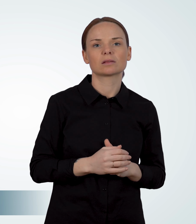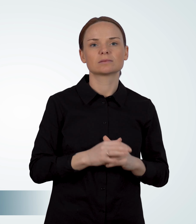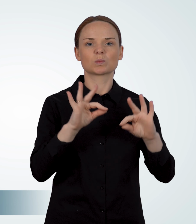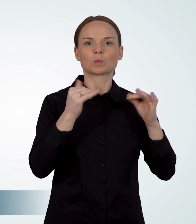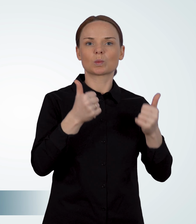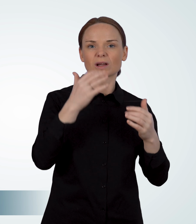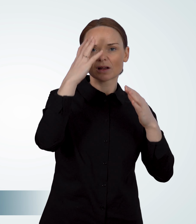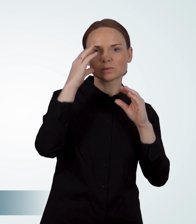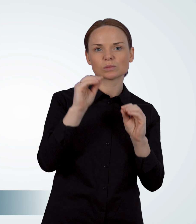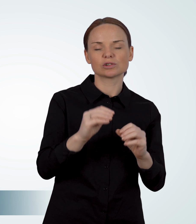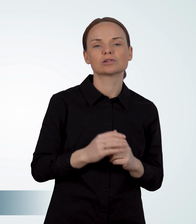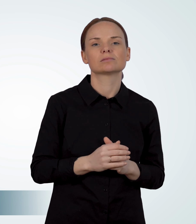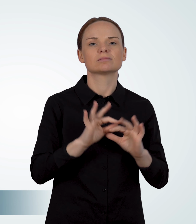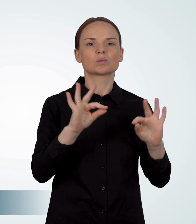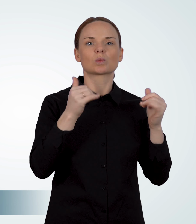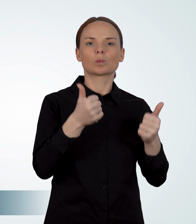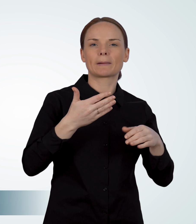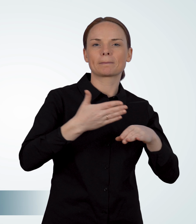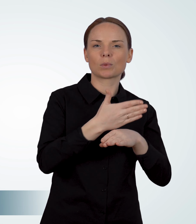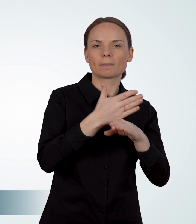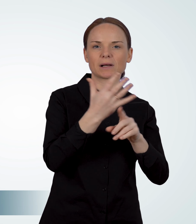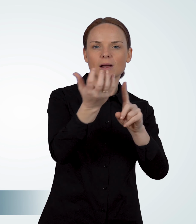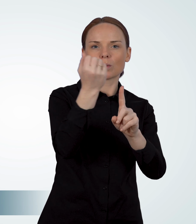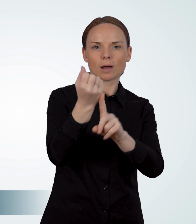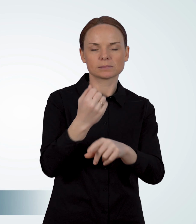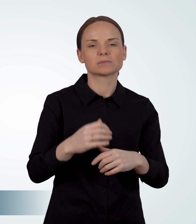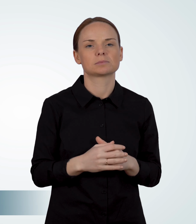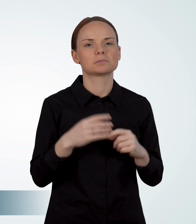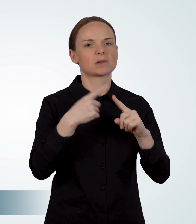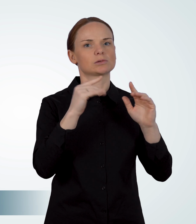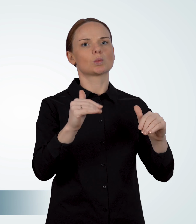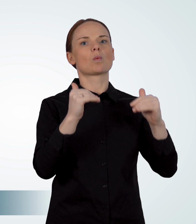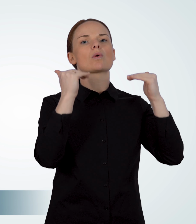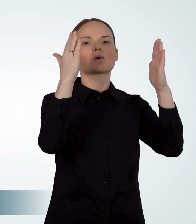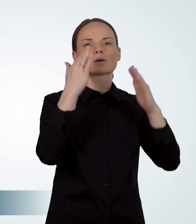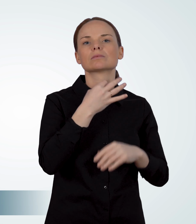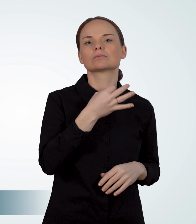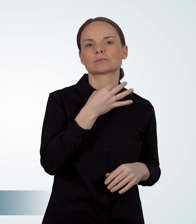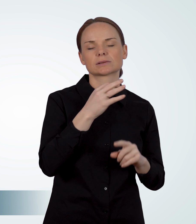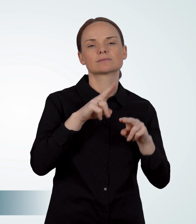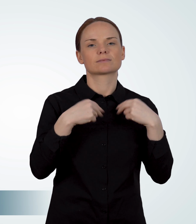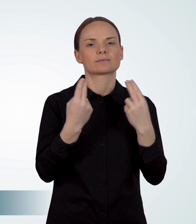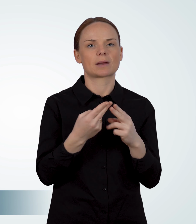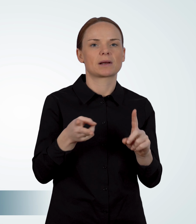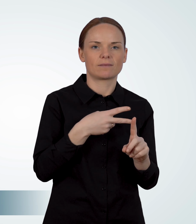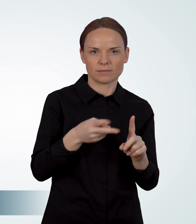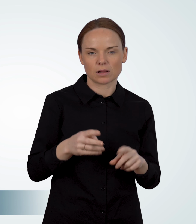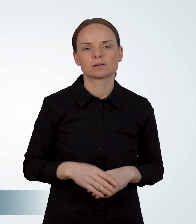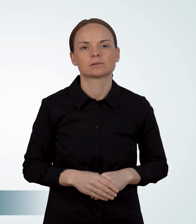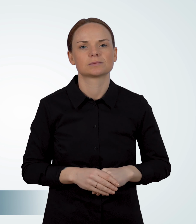• education • employment outcomes, and • an increased risk of family violence.